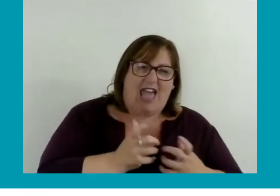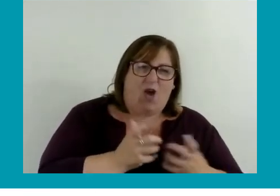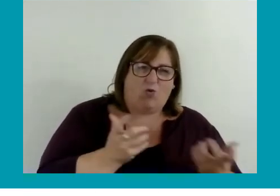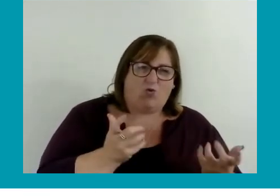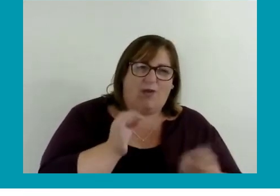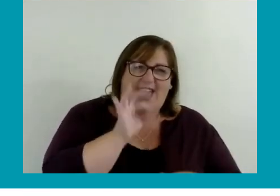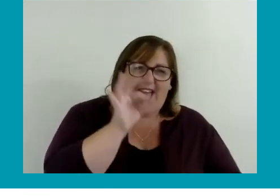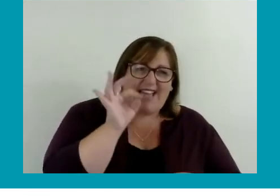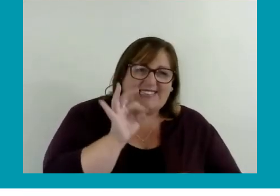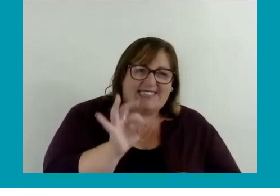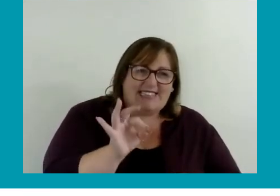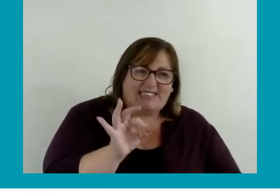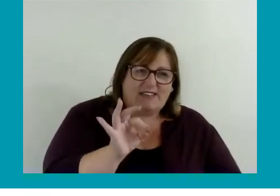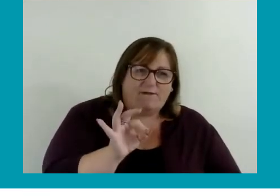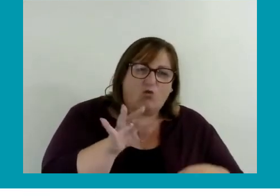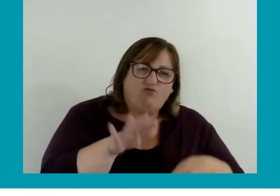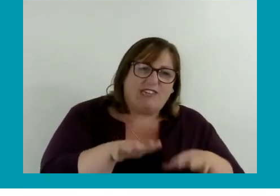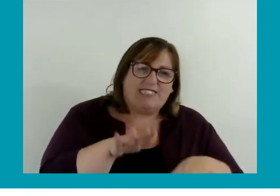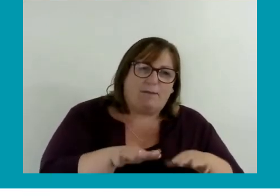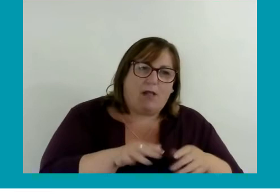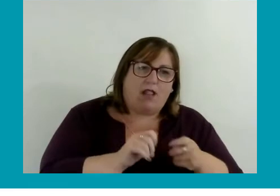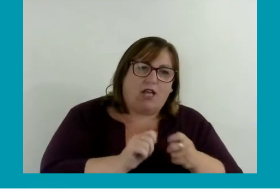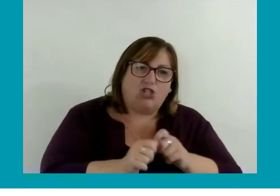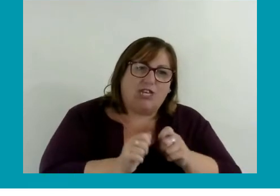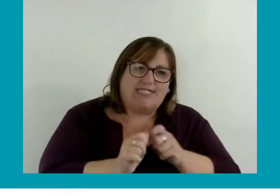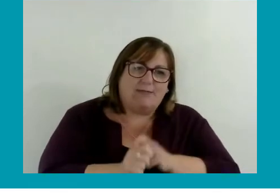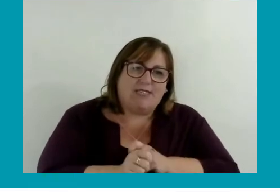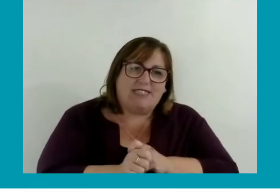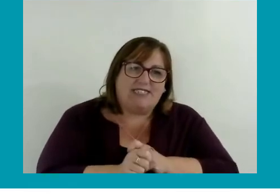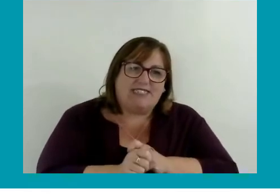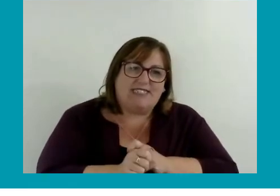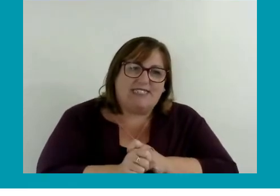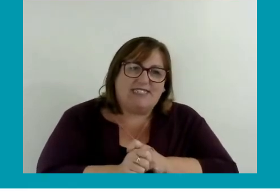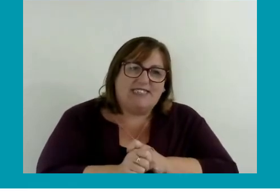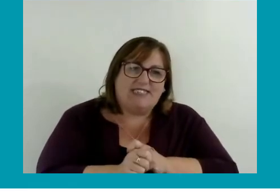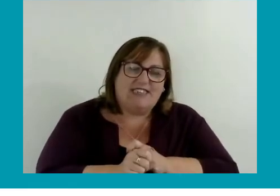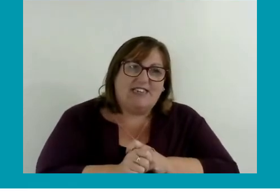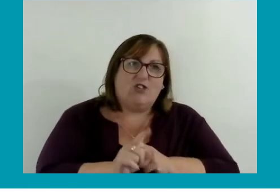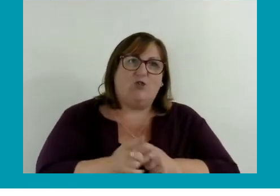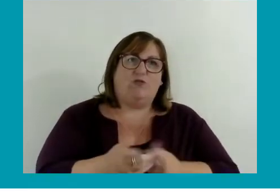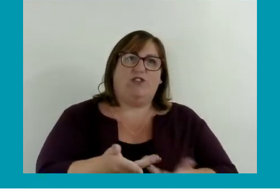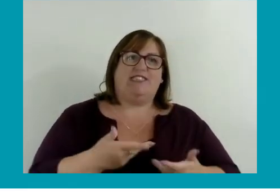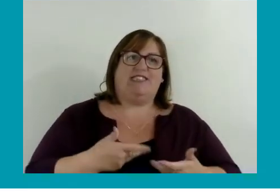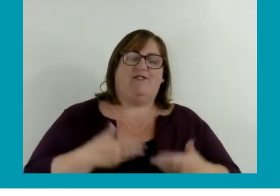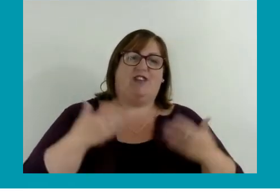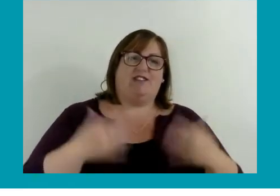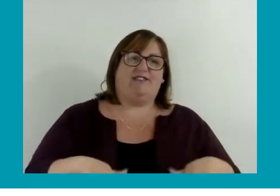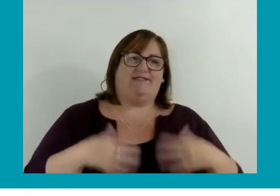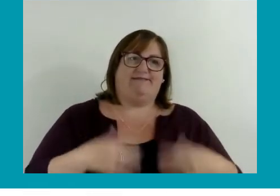ourselves so you've just given a a gold piece of information so that's called the job is it the